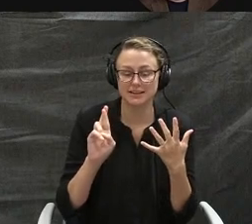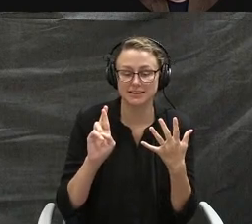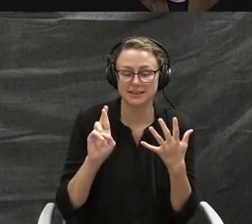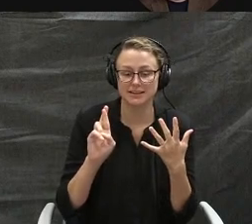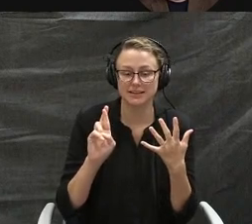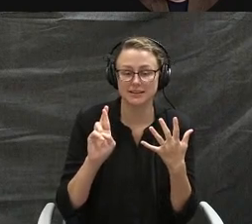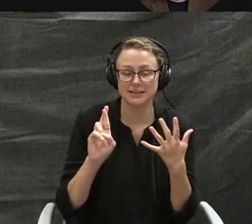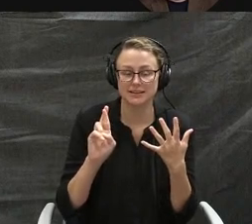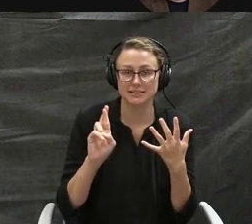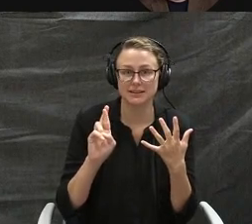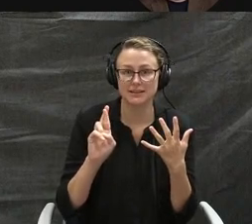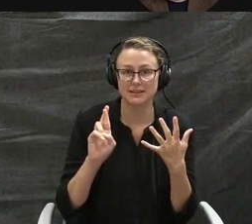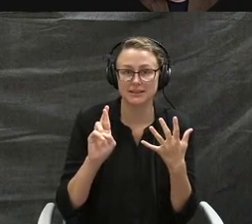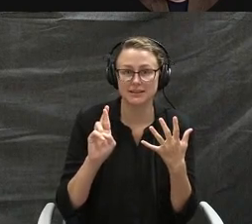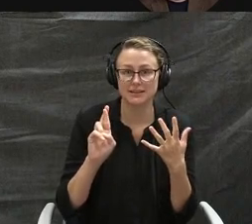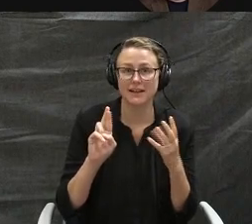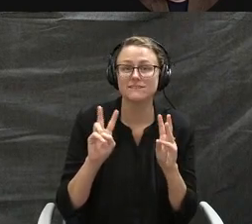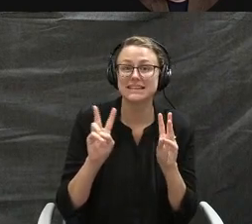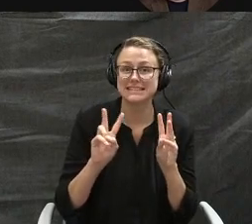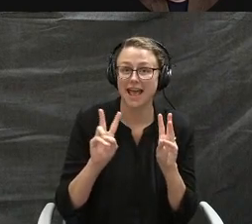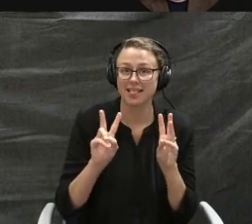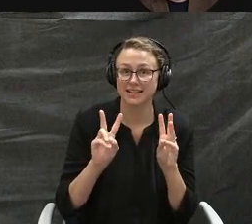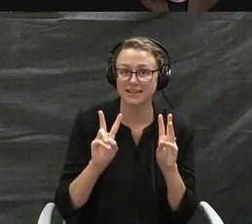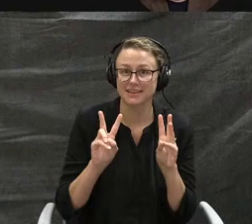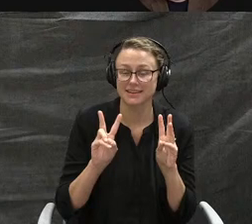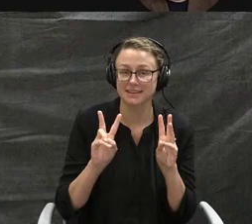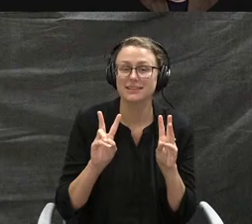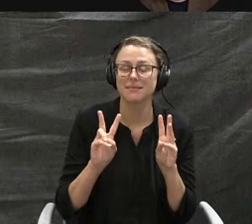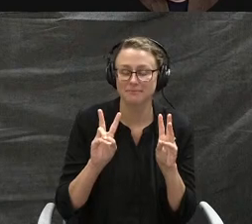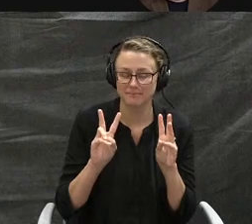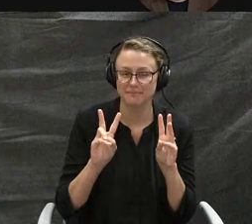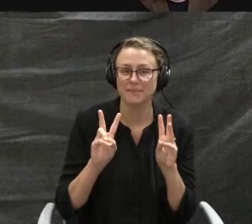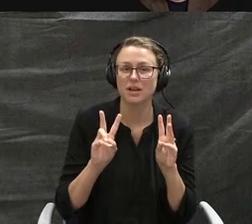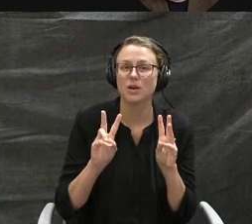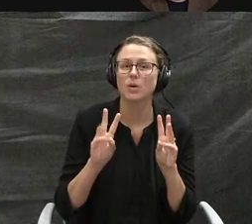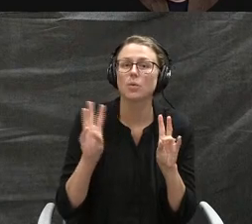Hi board member Vitaly. I board member Wagner.